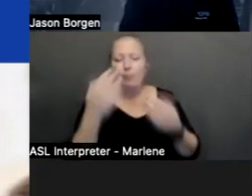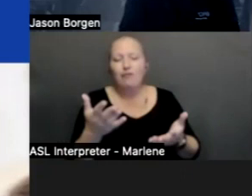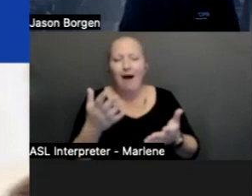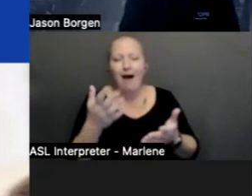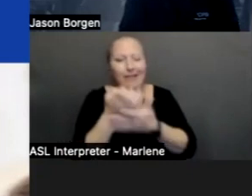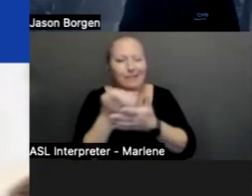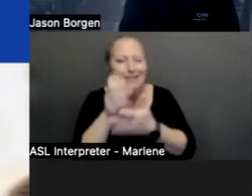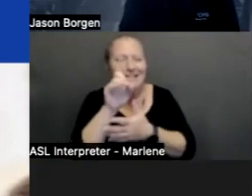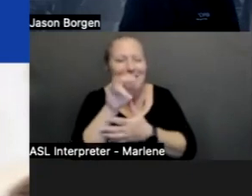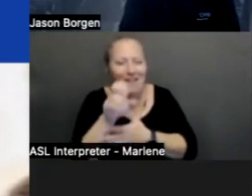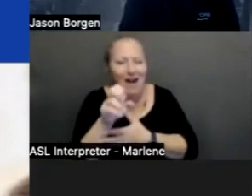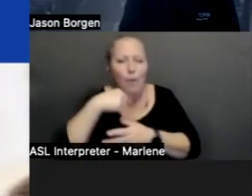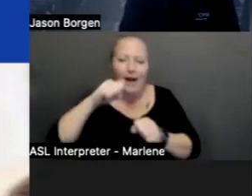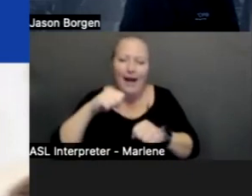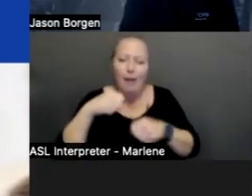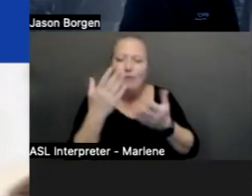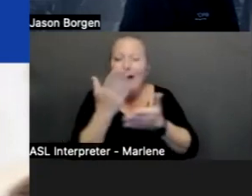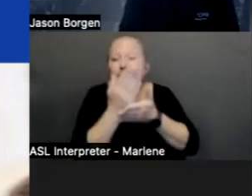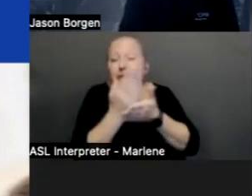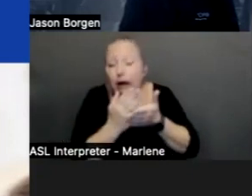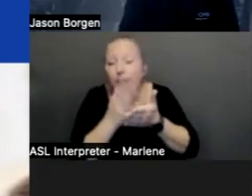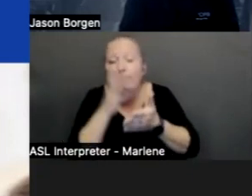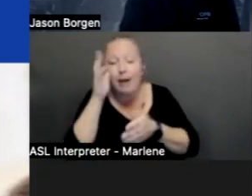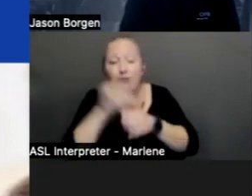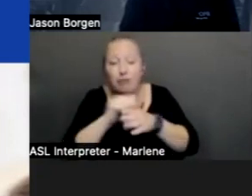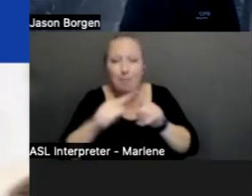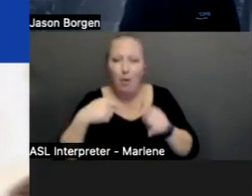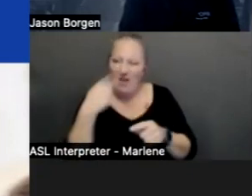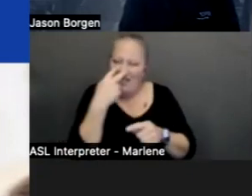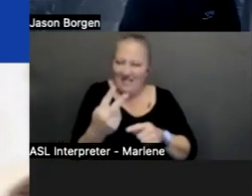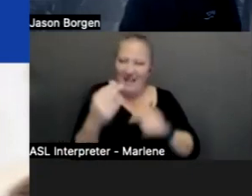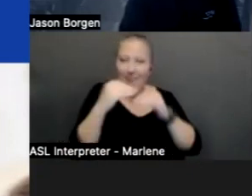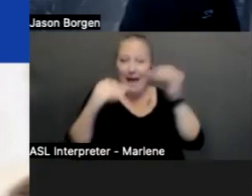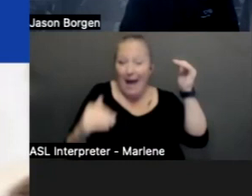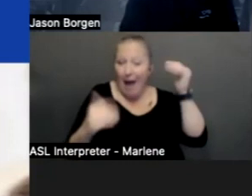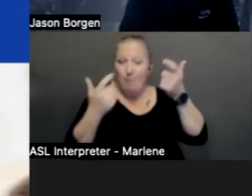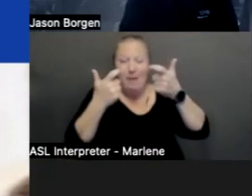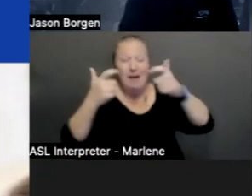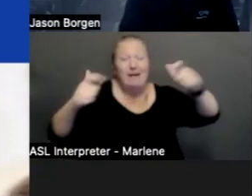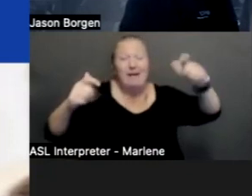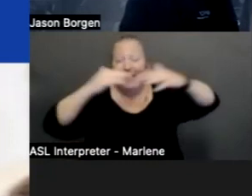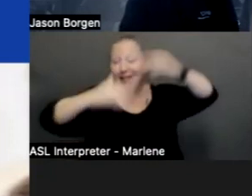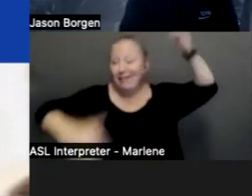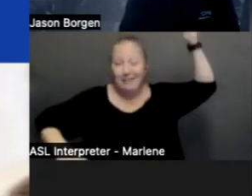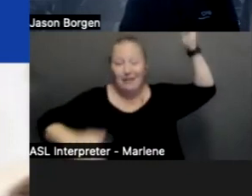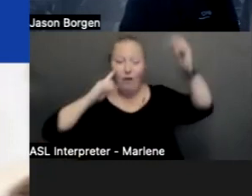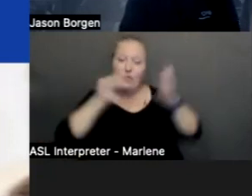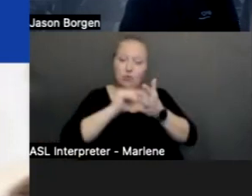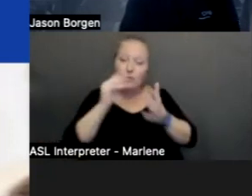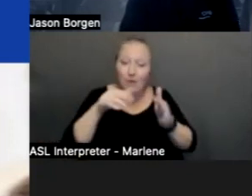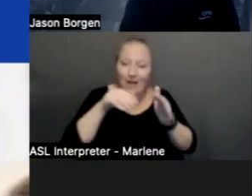some level of parent training. But we're seeing that gap so wide between student access at 5 year